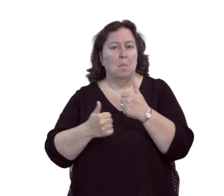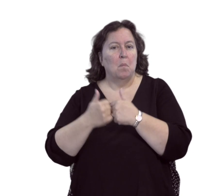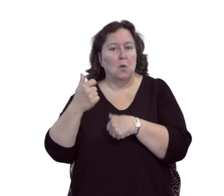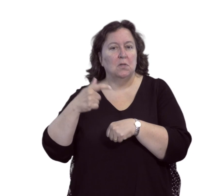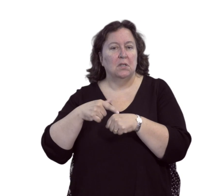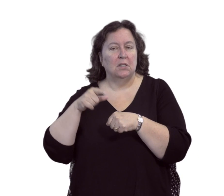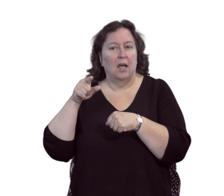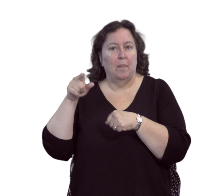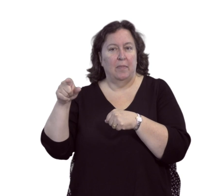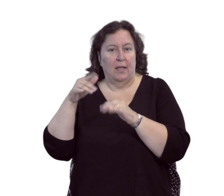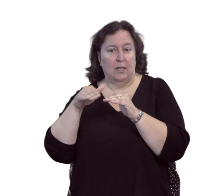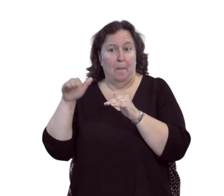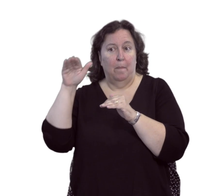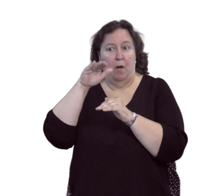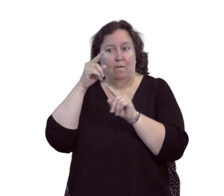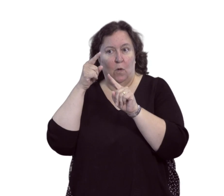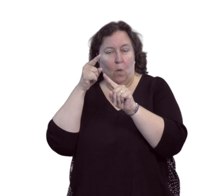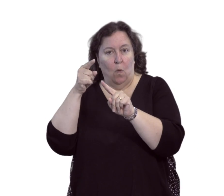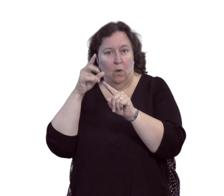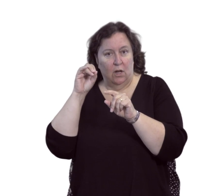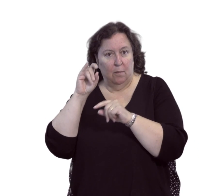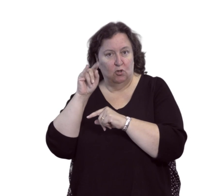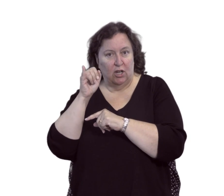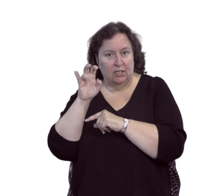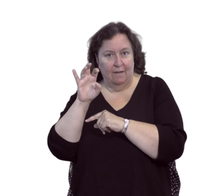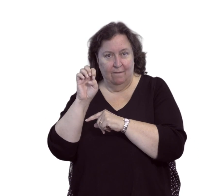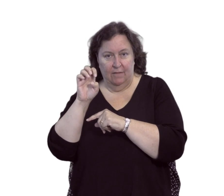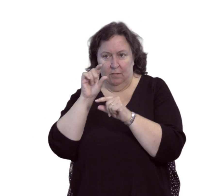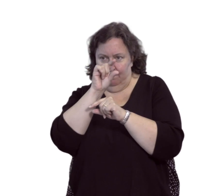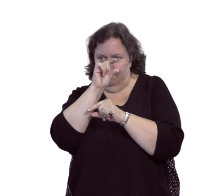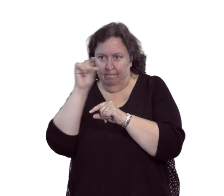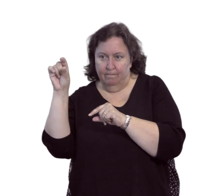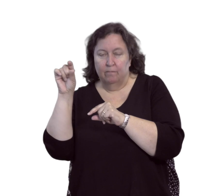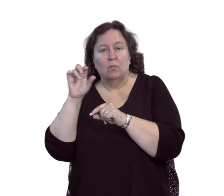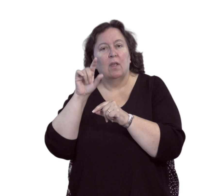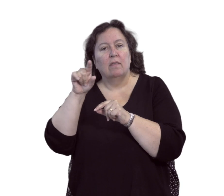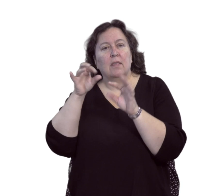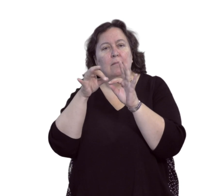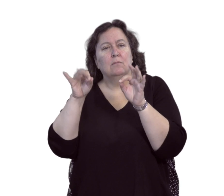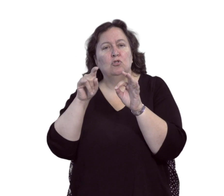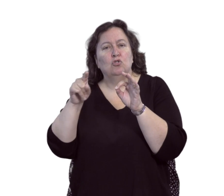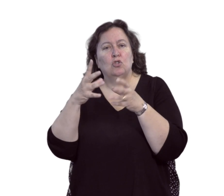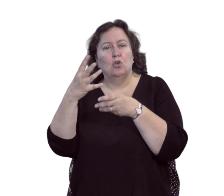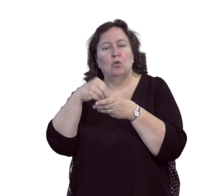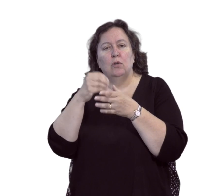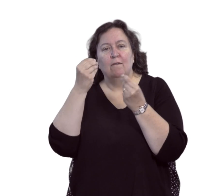It is usually found just above the goal and objectives. It should include information about